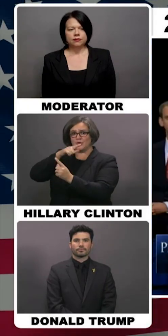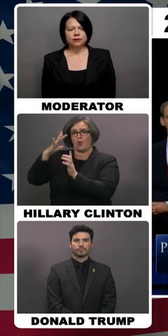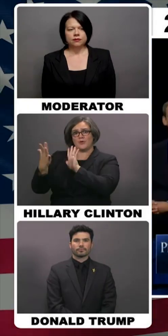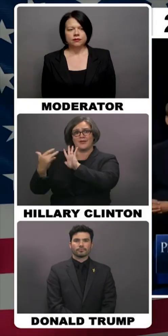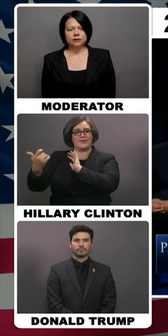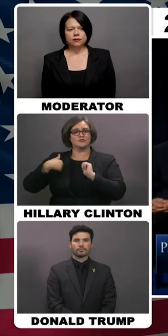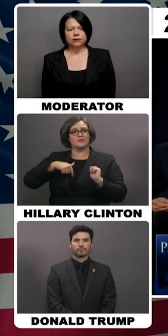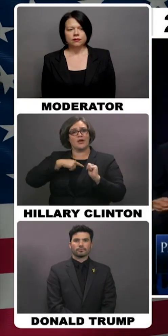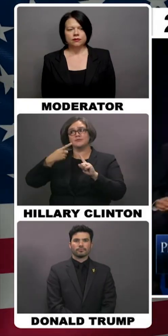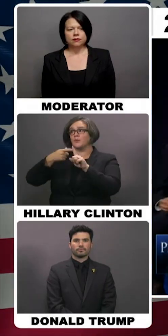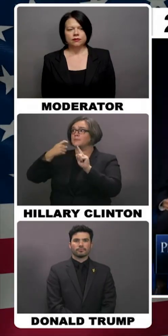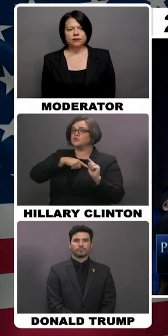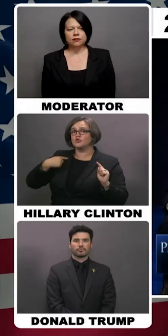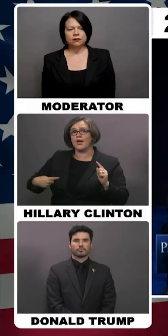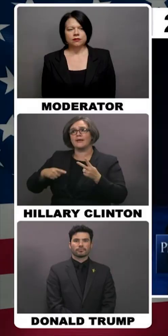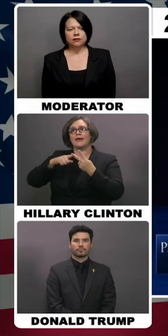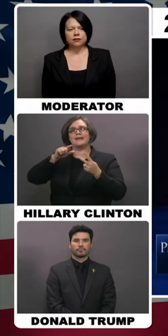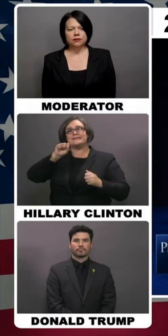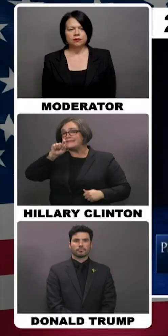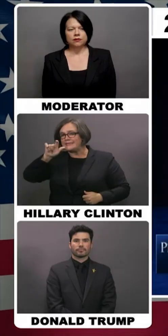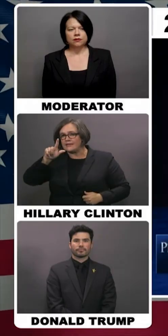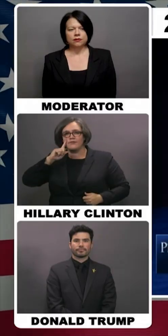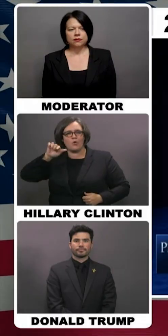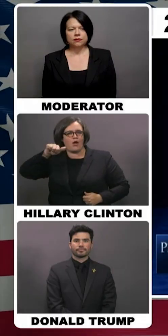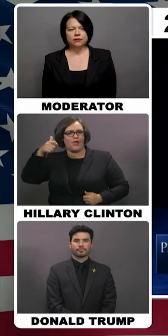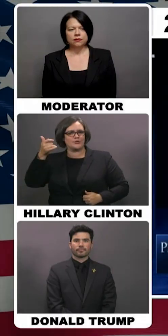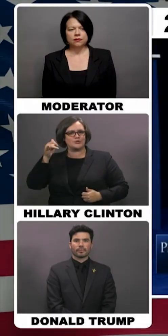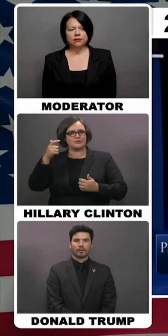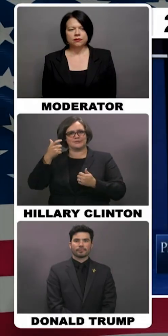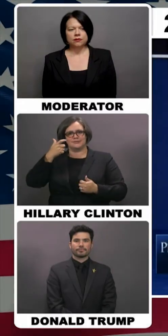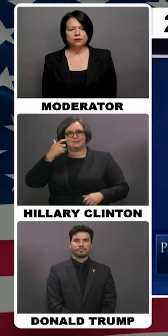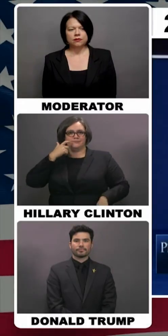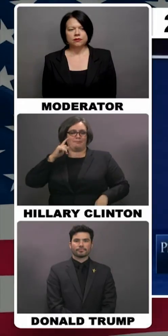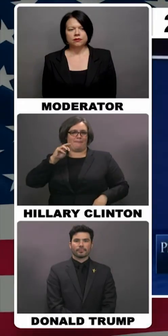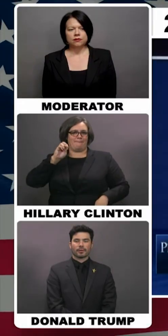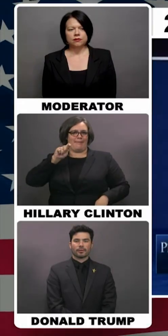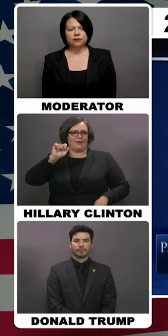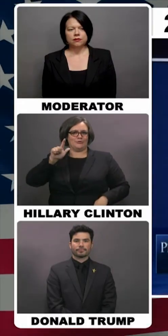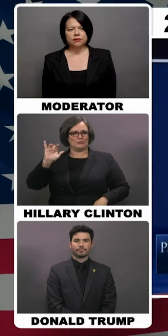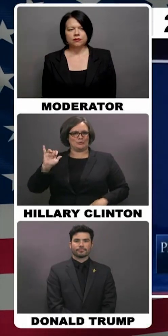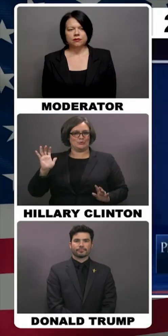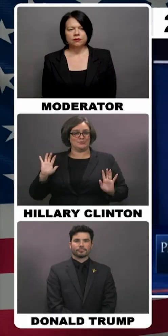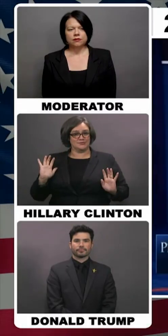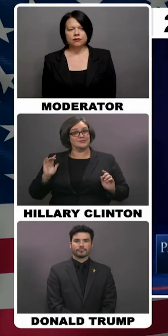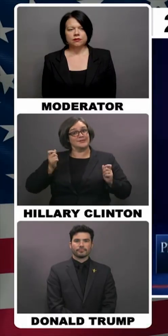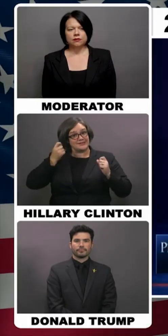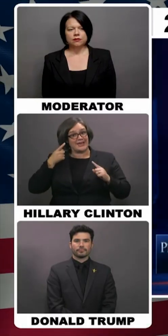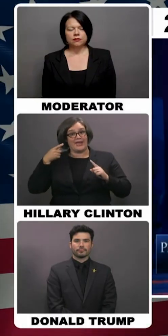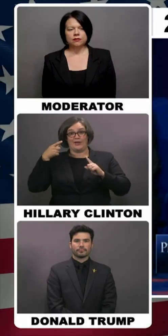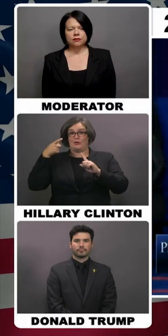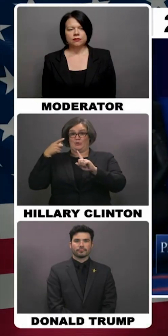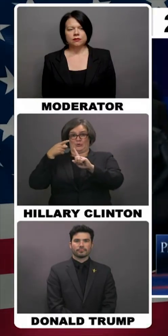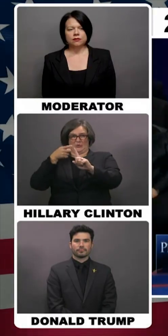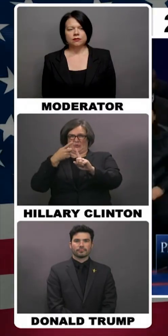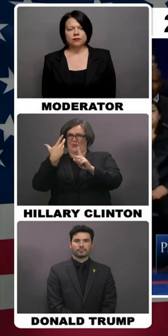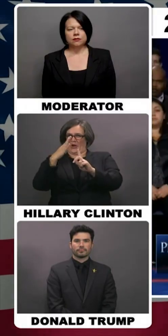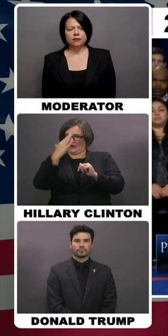by China on steel or anything else. You know, because it sounds like you're in the business or you're aware of people in the business, you know,